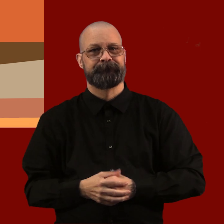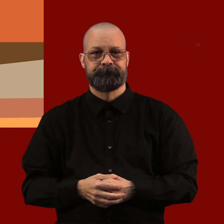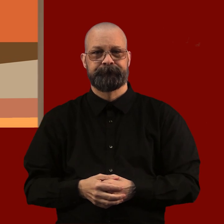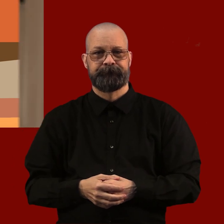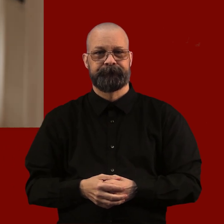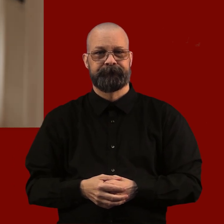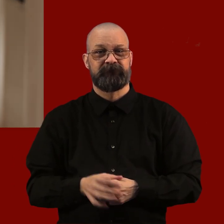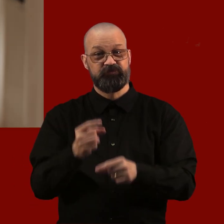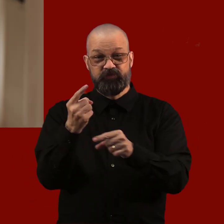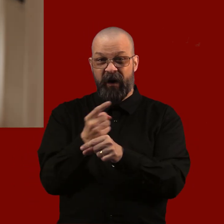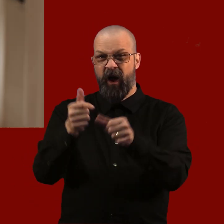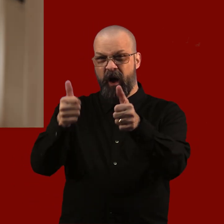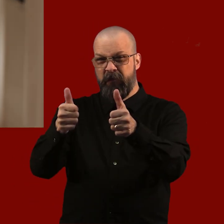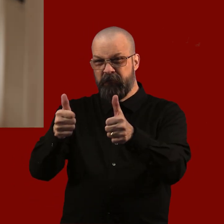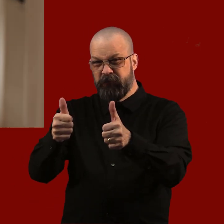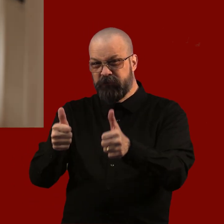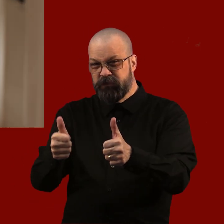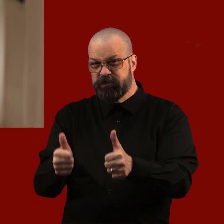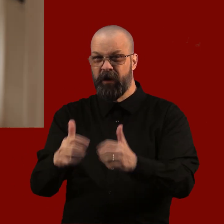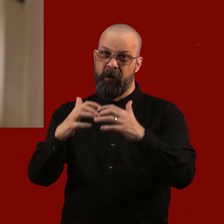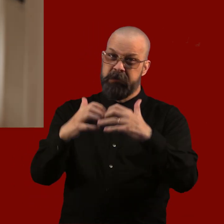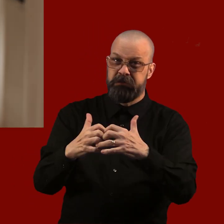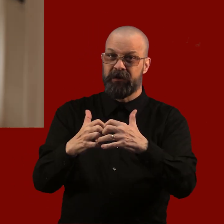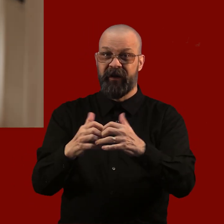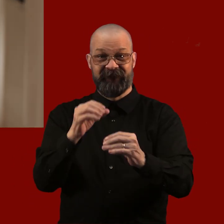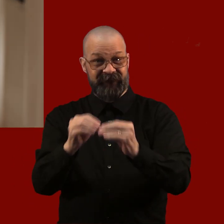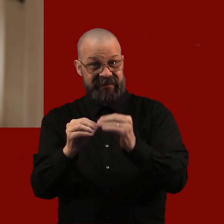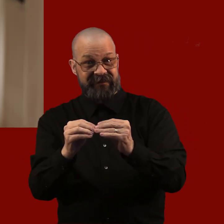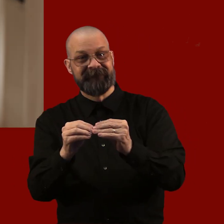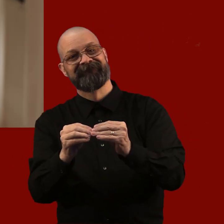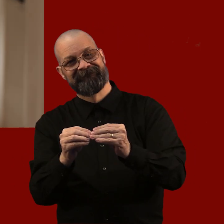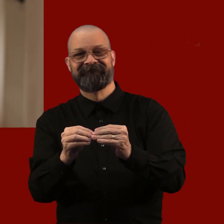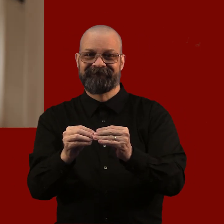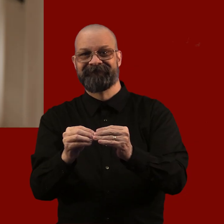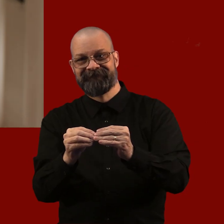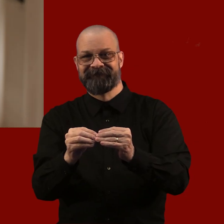However, not all repairs are your responsibility. If property damage exceeds normal wear